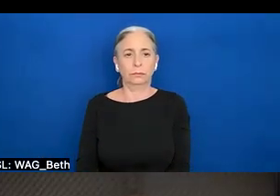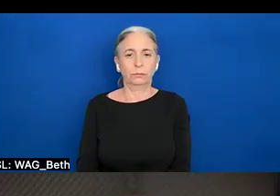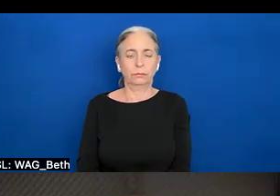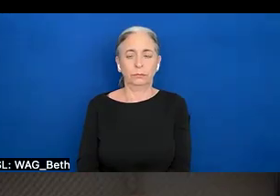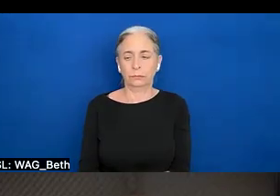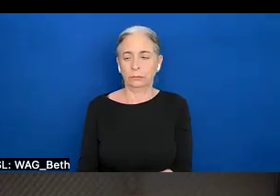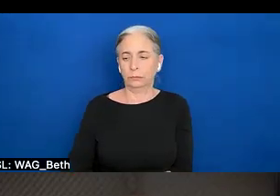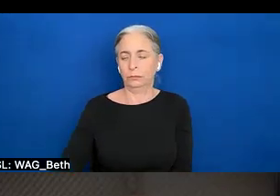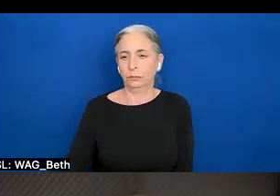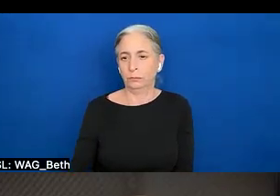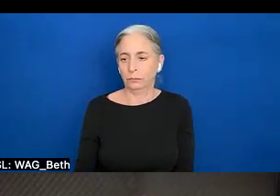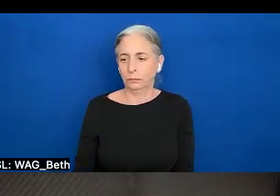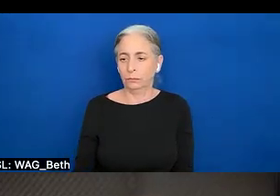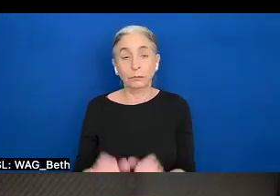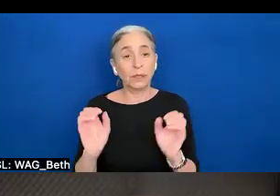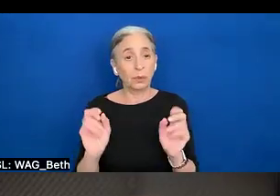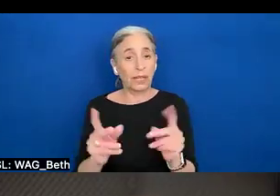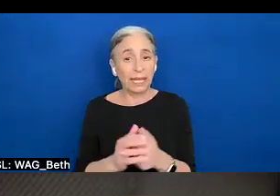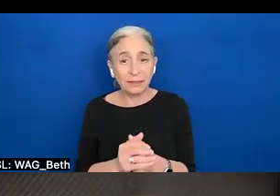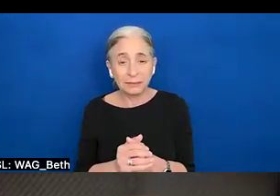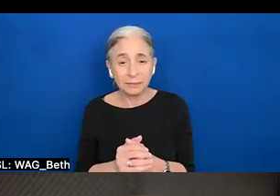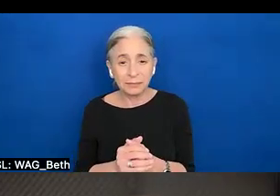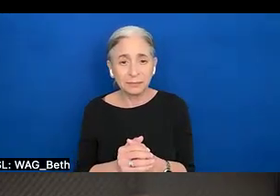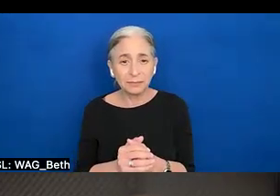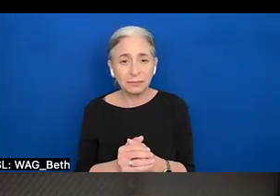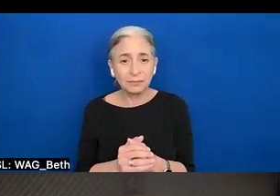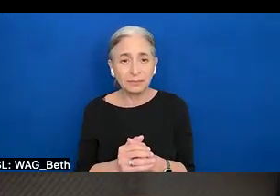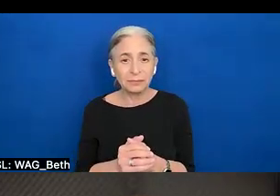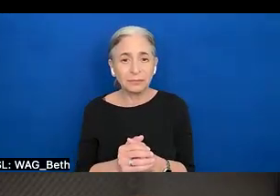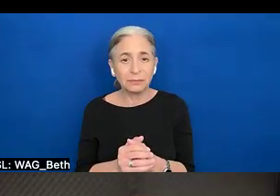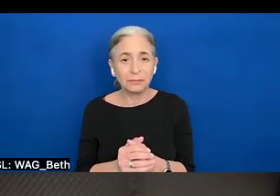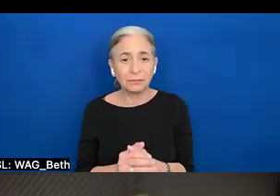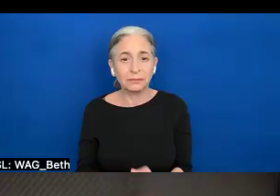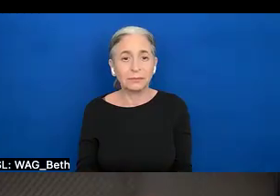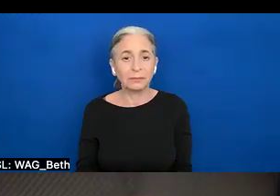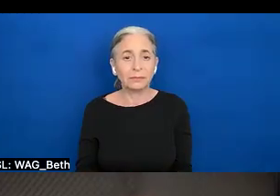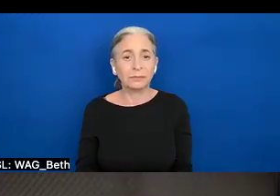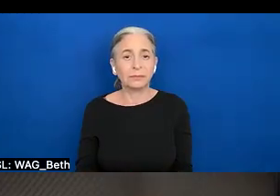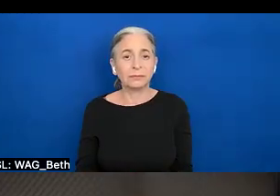the PDF. Okay.